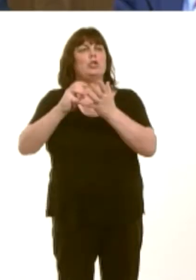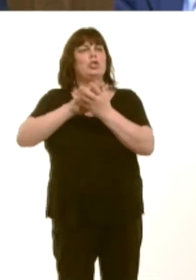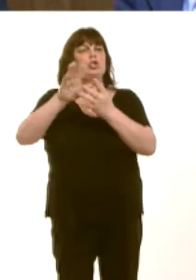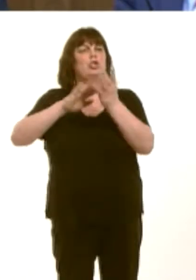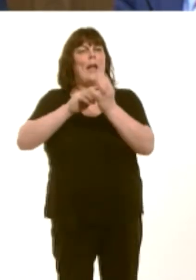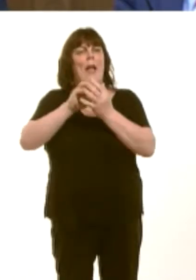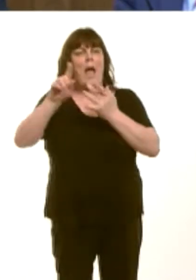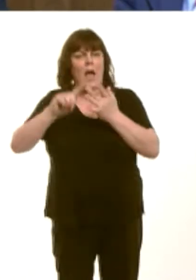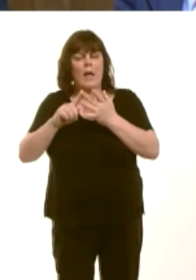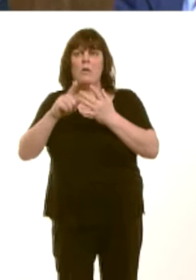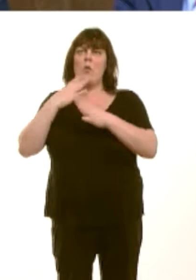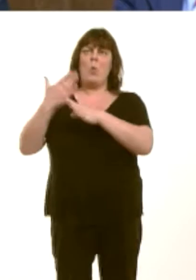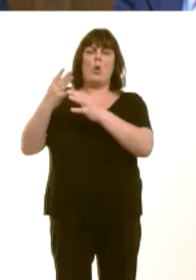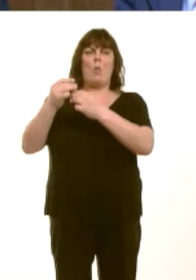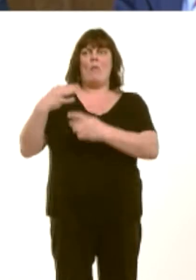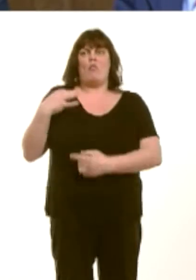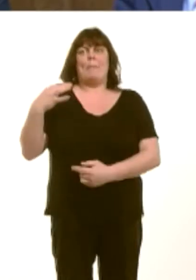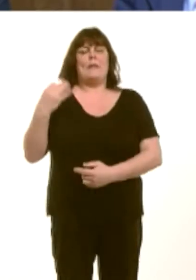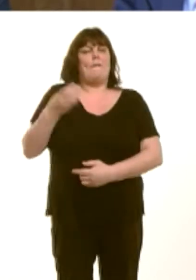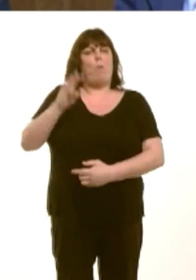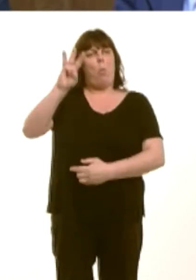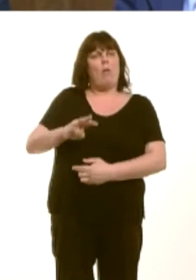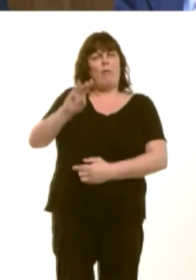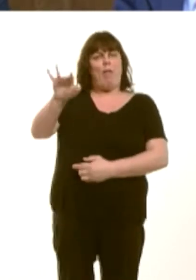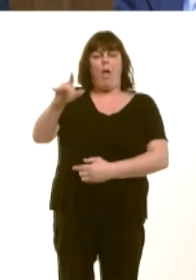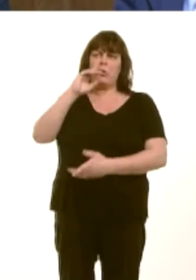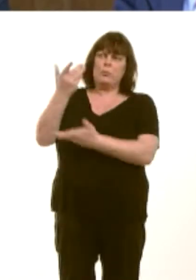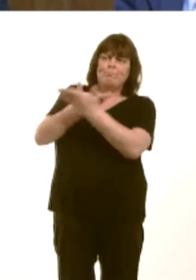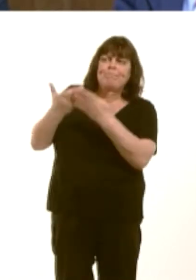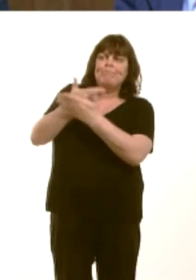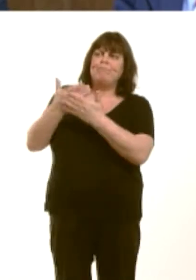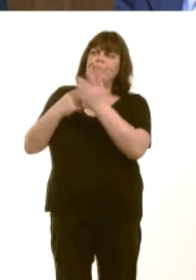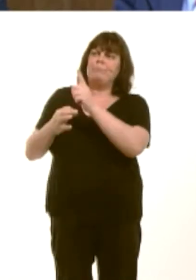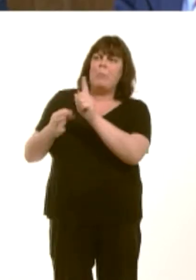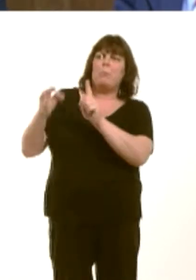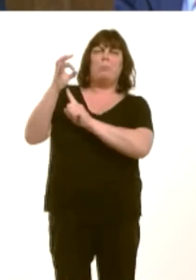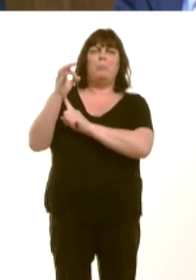spent some time with our representative discussing what Wales could offer to inward investors and tourists from China.